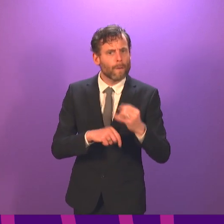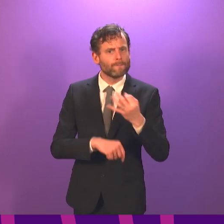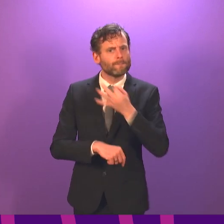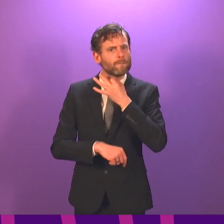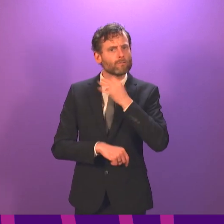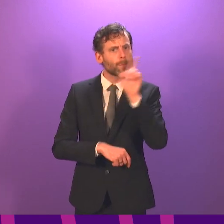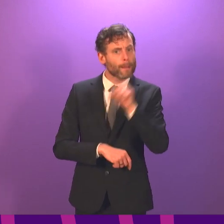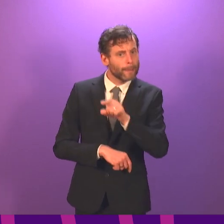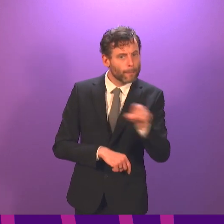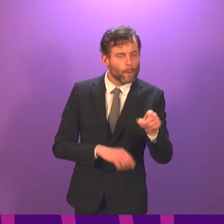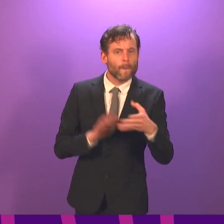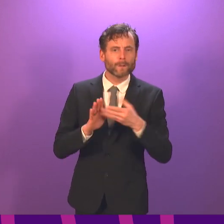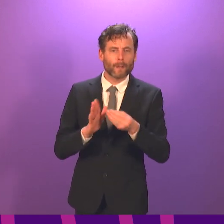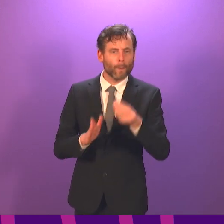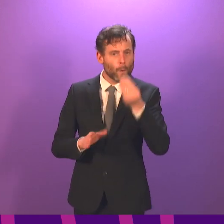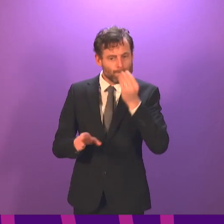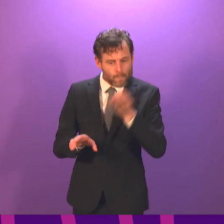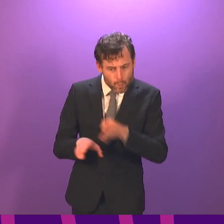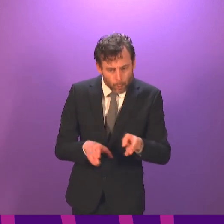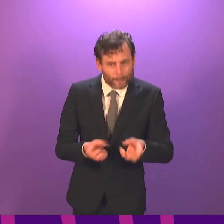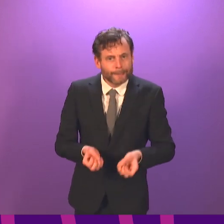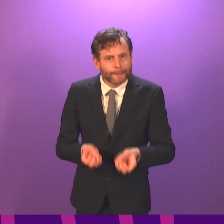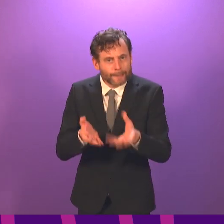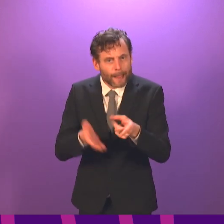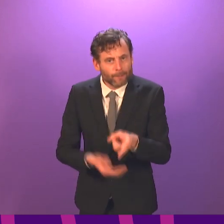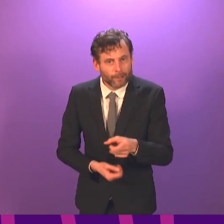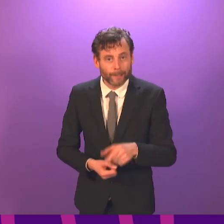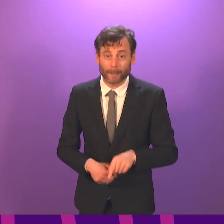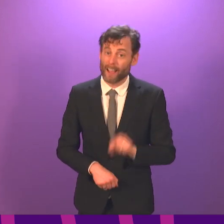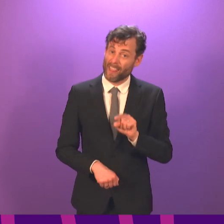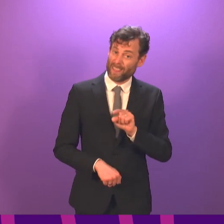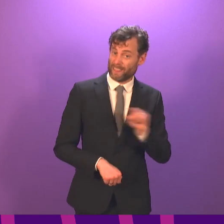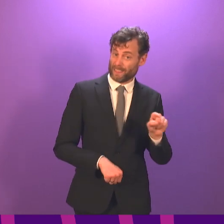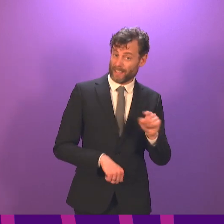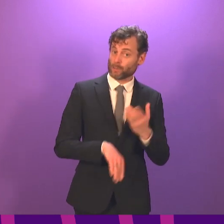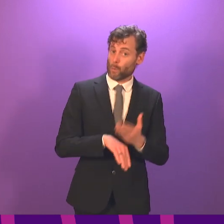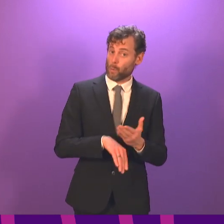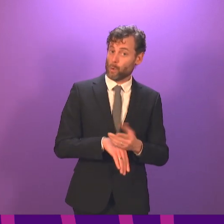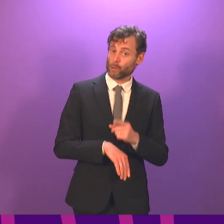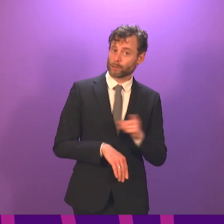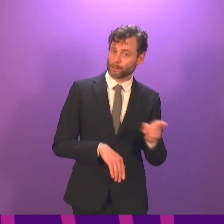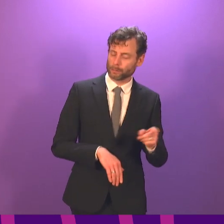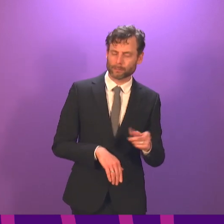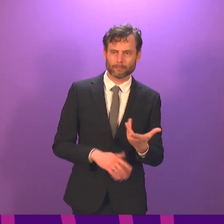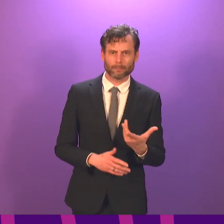and delivery. Those workers in my constituency of Motherwell and Wishaw are not being identified